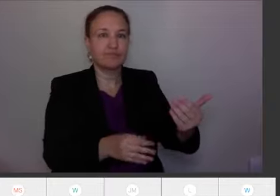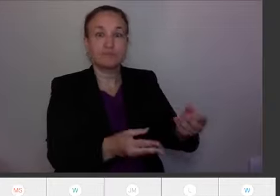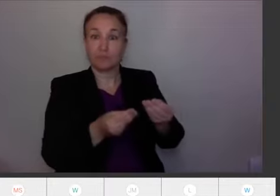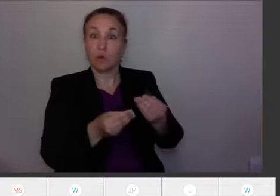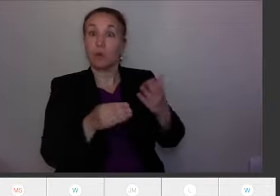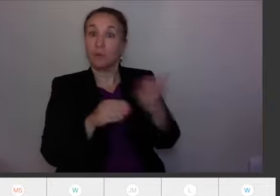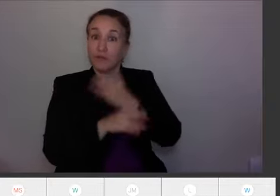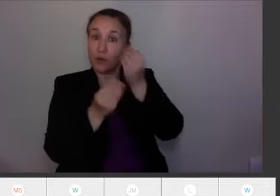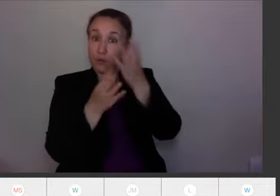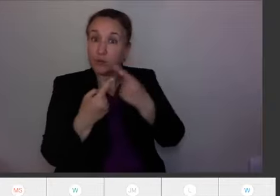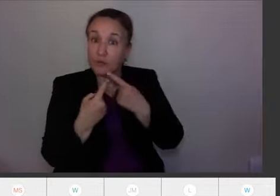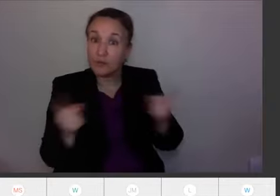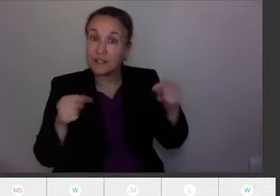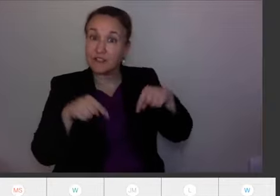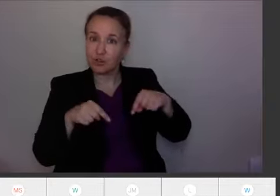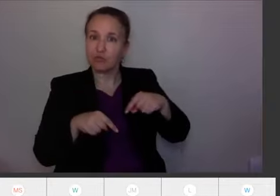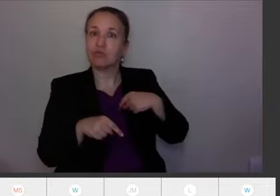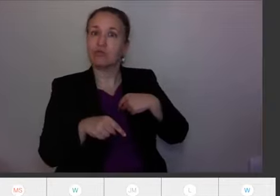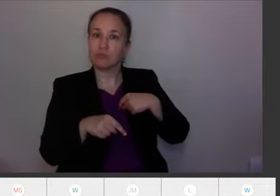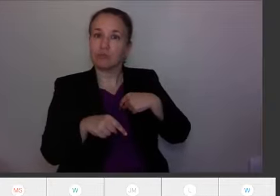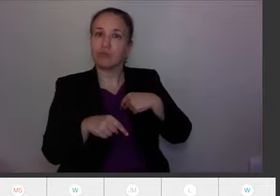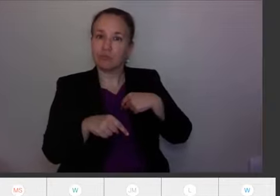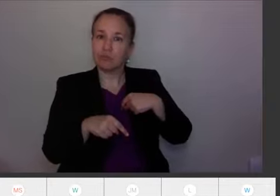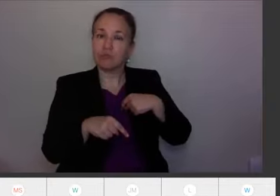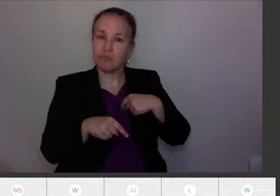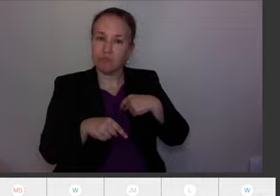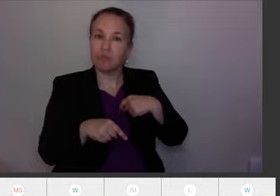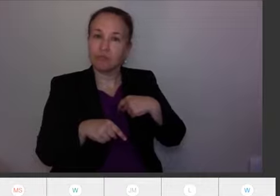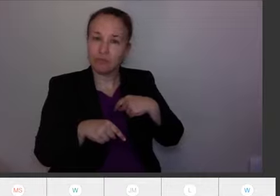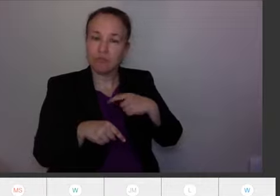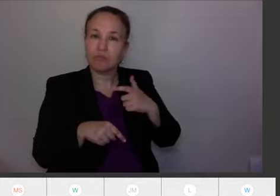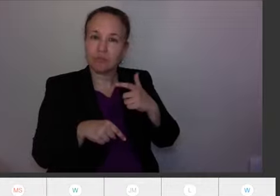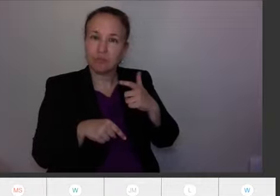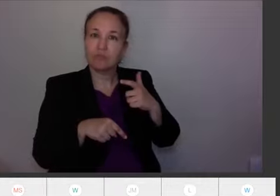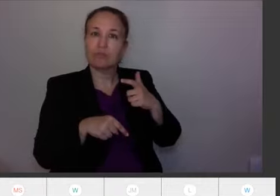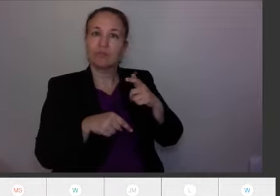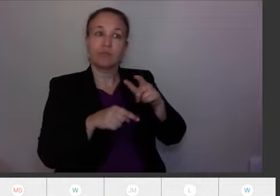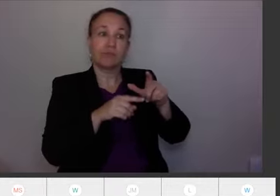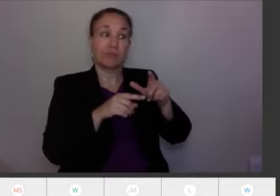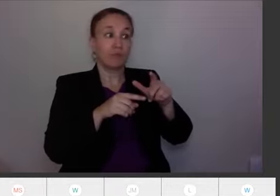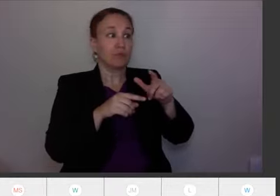i called out you know 18 tests of the number that we reported today